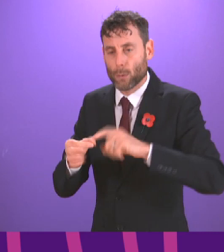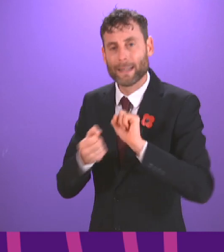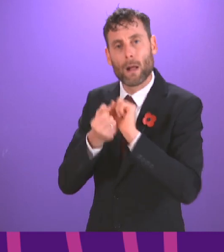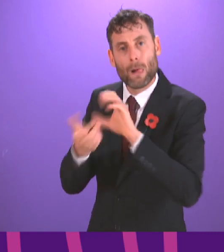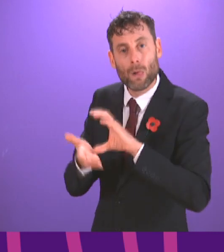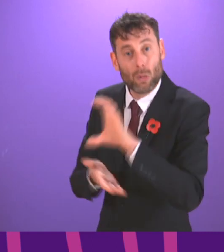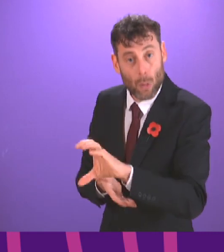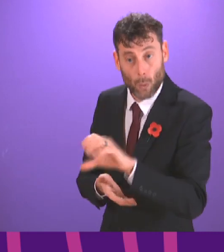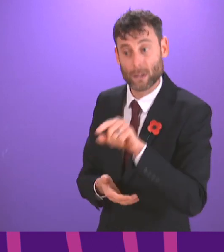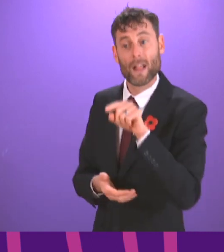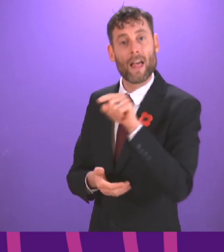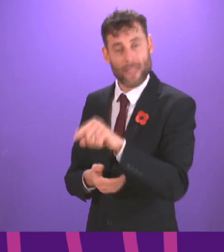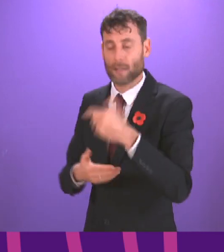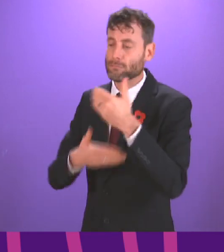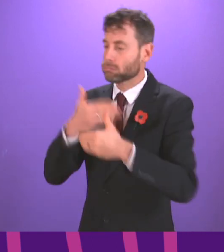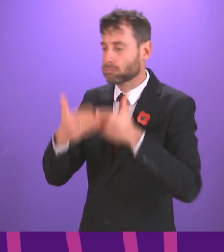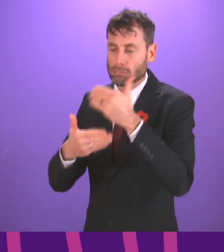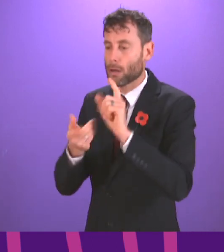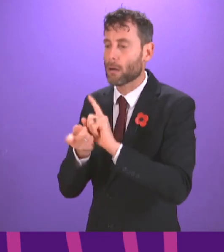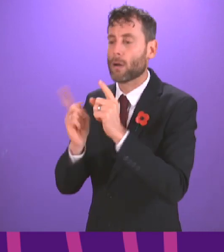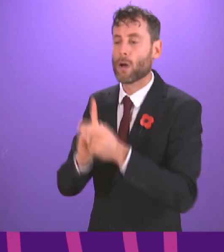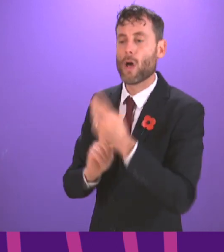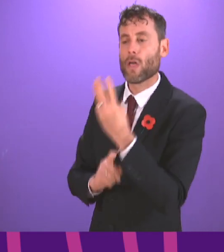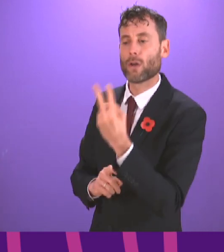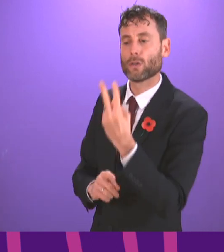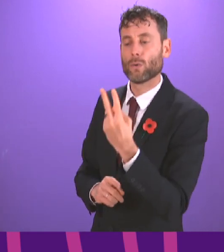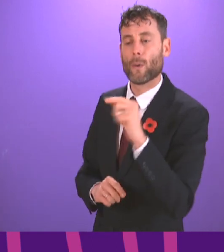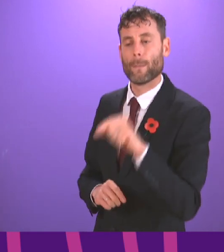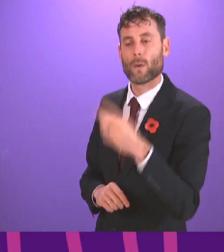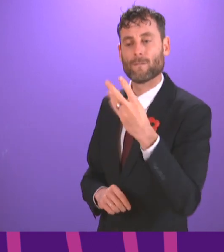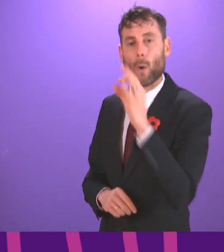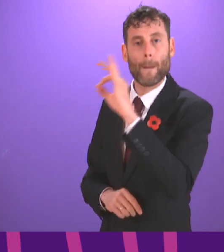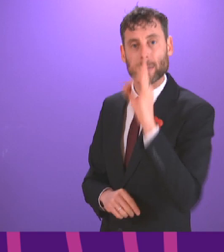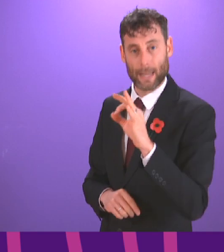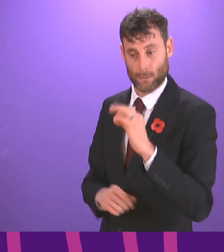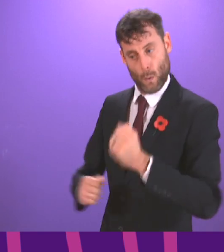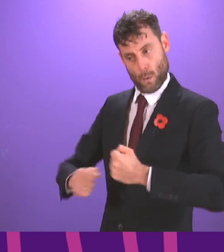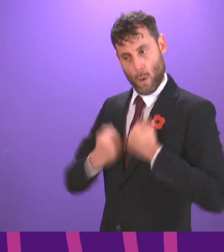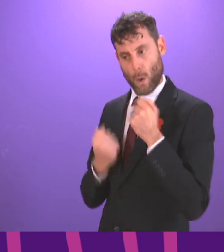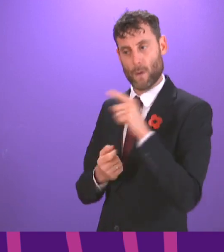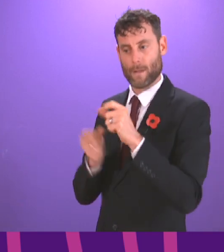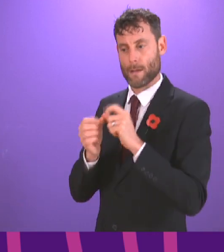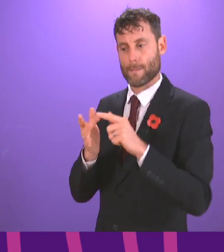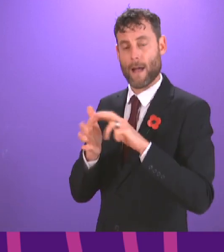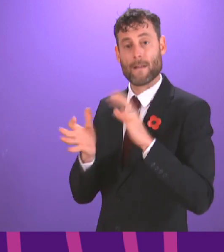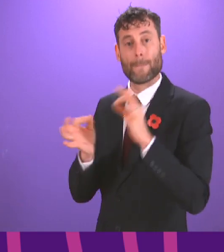which was converted to a 32.4 per cent equity stake in BiFab. A loan facility of £15 million